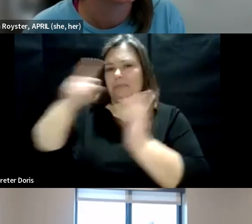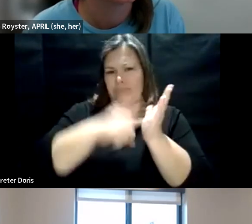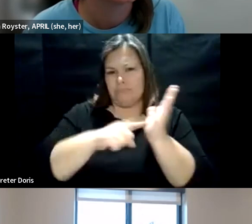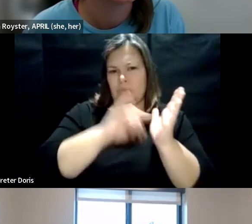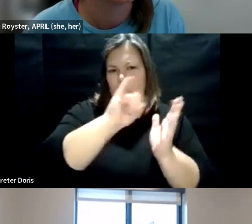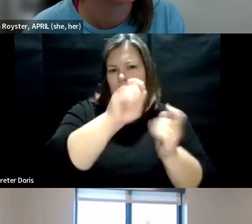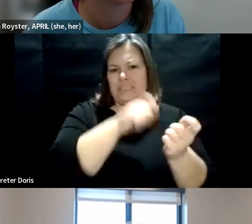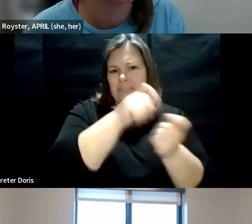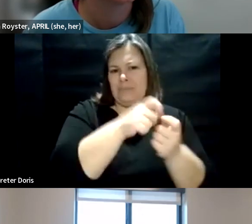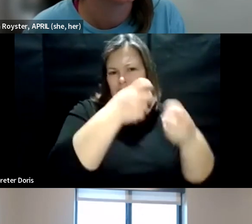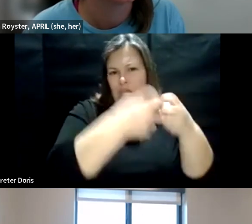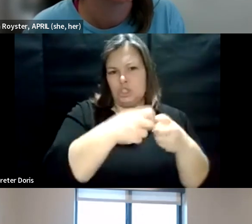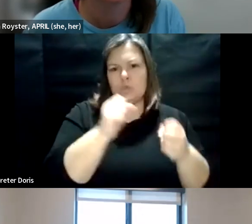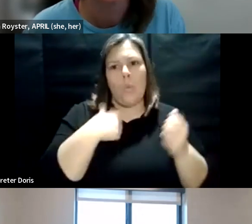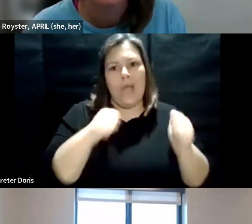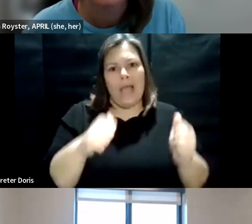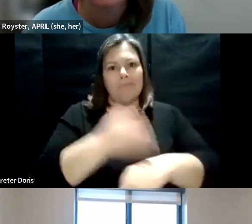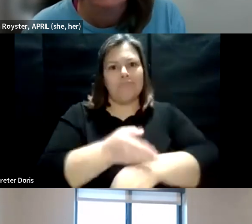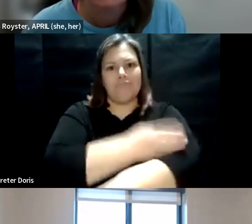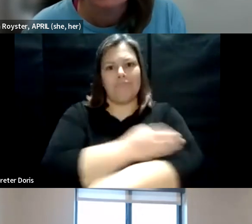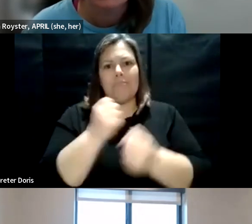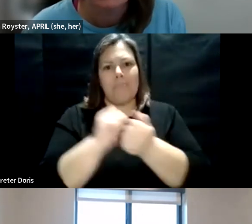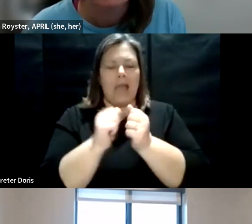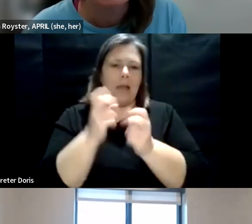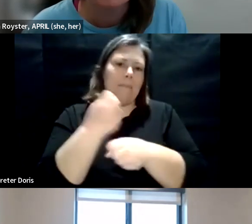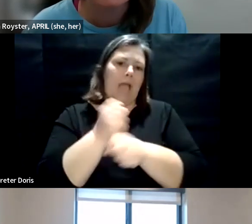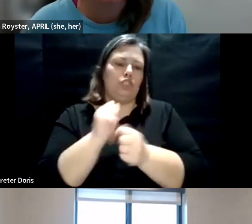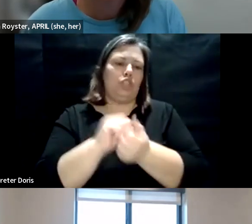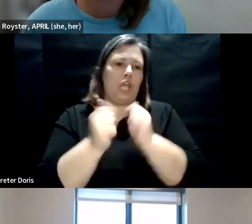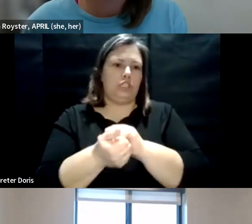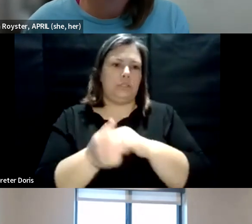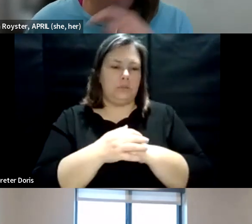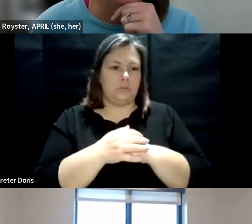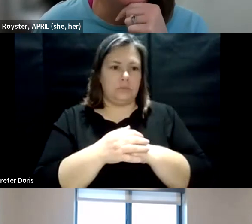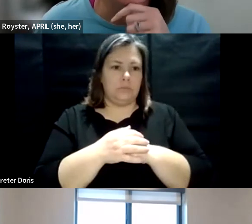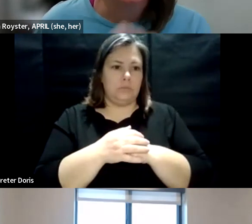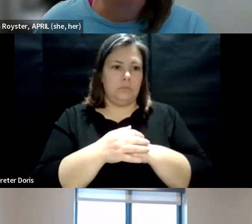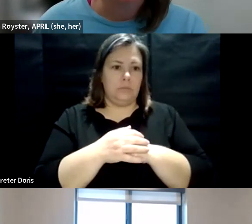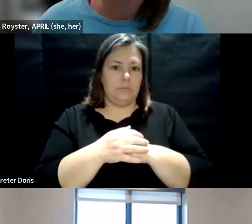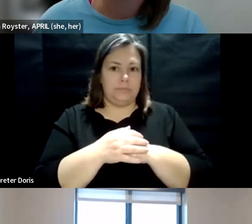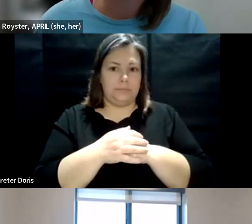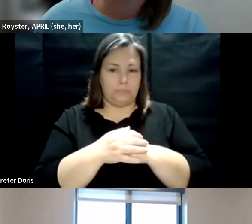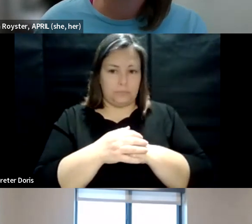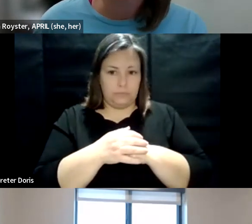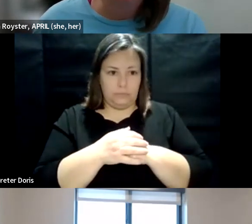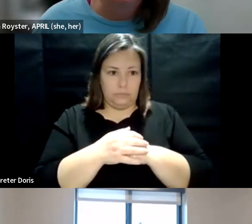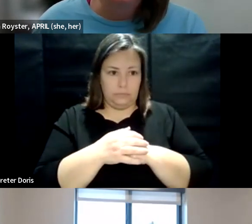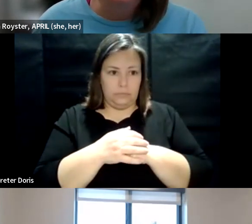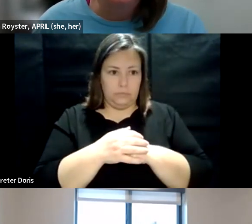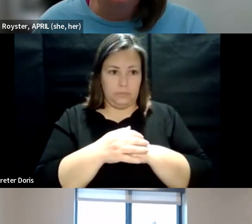Because we got to really do we really got to bring the concerns that consumers around our state are experiencing. Really do we really got to bring the concerns that are that consumers around our state are experiencing, and really make sure that Cms looks into the specific issues. So we can make change And really make insures CMS looks into specific issues so we can make change.